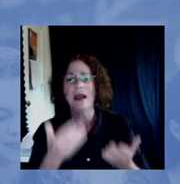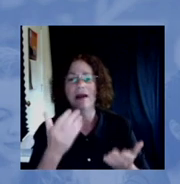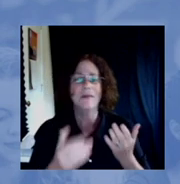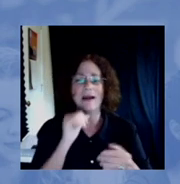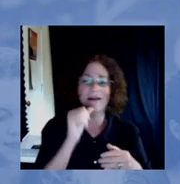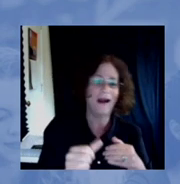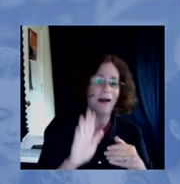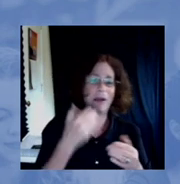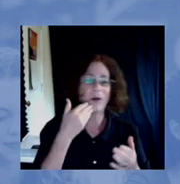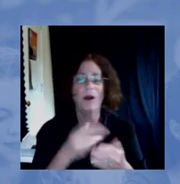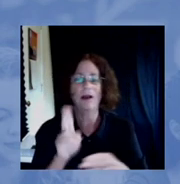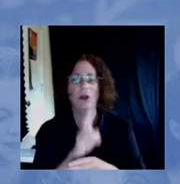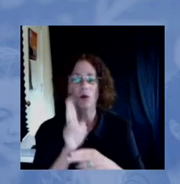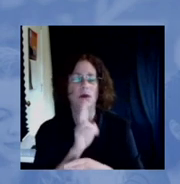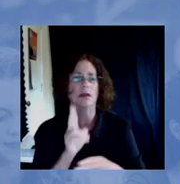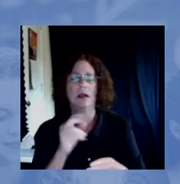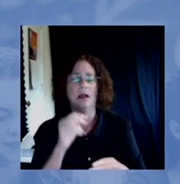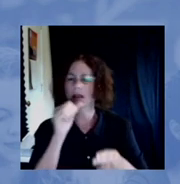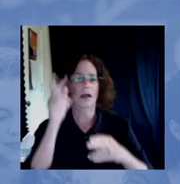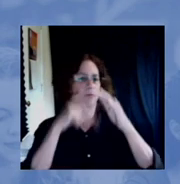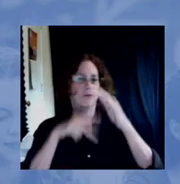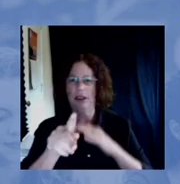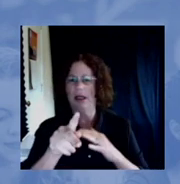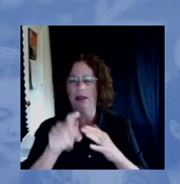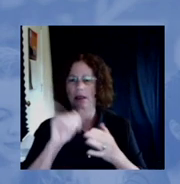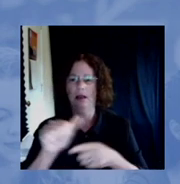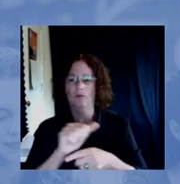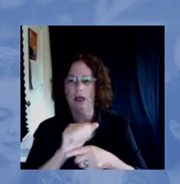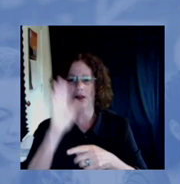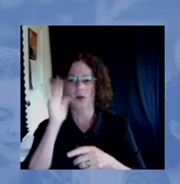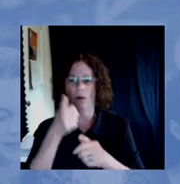NOT NECESSARILY PREDICT THAT THE PRACTICE WILL FOLLOW, THE BEST PRACTICES WILL FOLLOW.